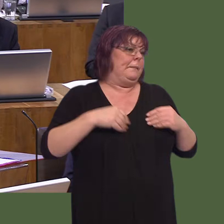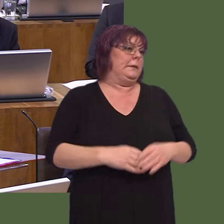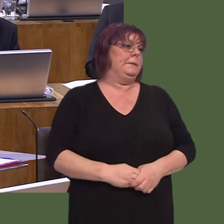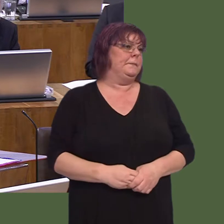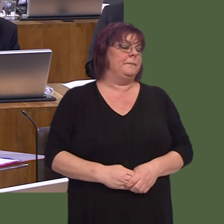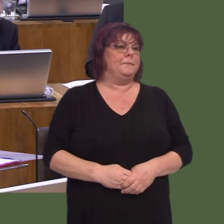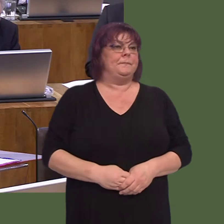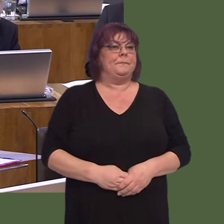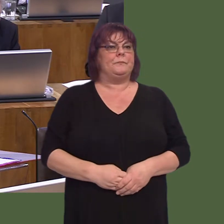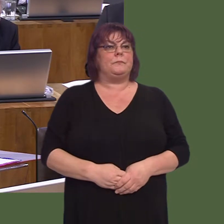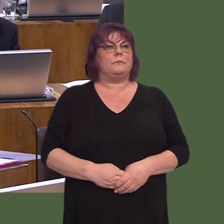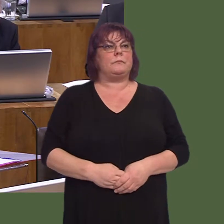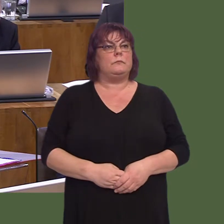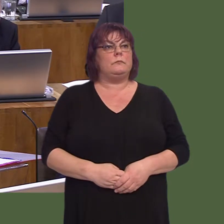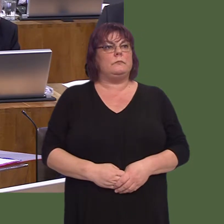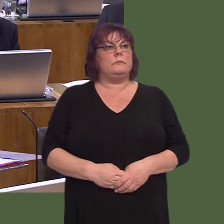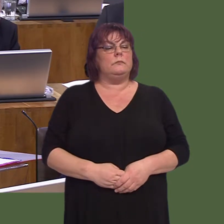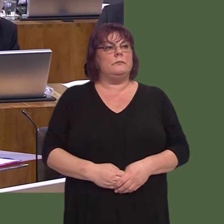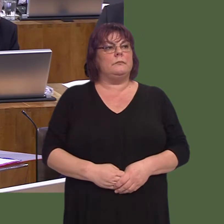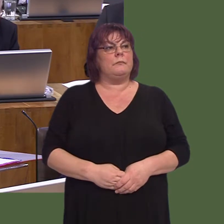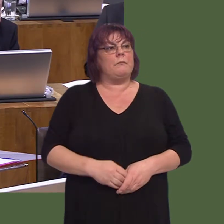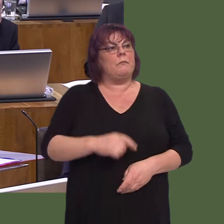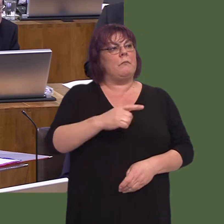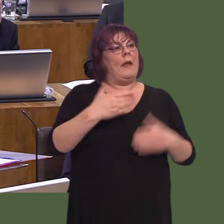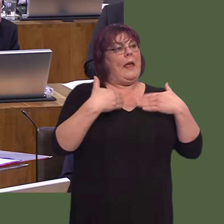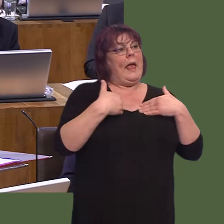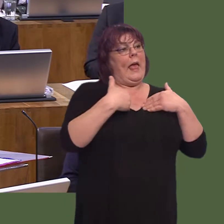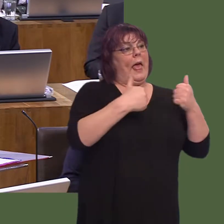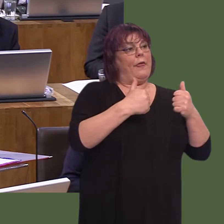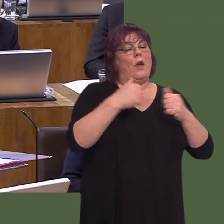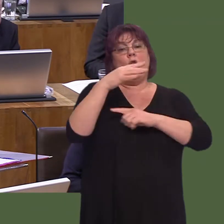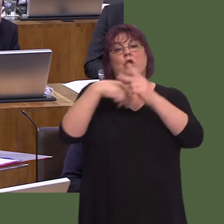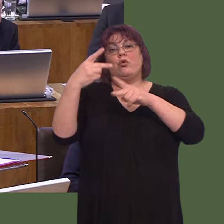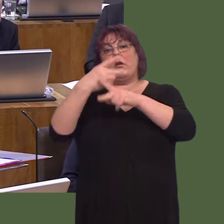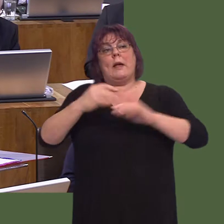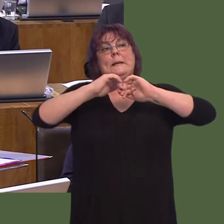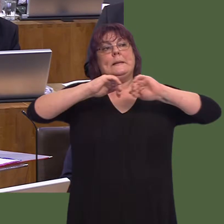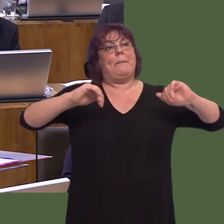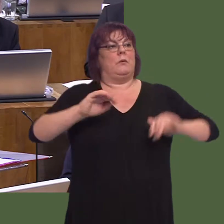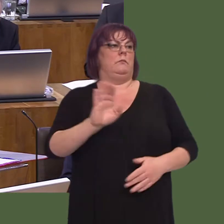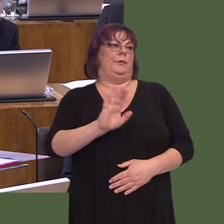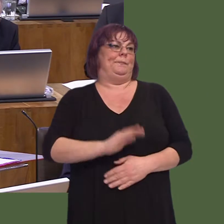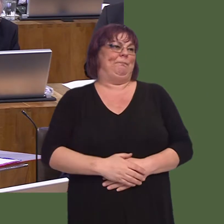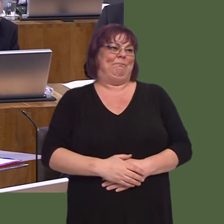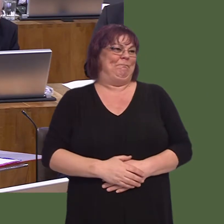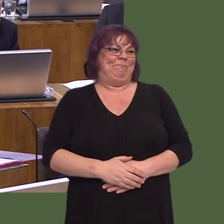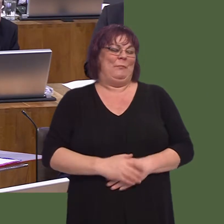But the question is this: should you divorce the issue of health and social care, as he's trying to do with his third question? The answer is, 'No, you cannot.'